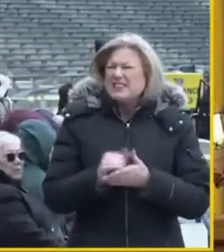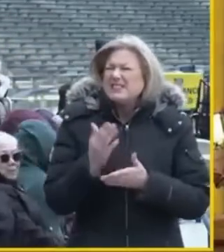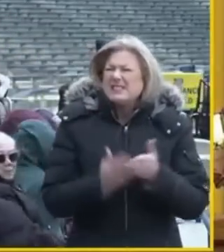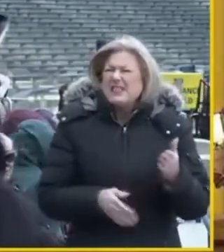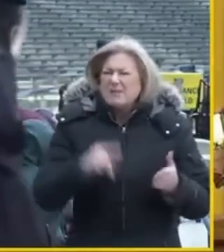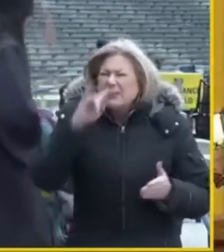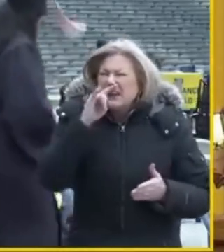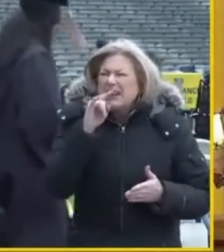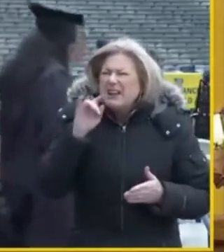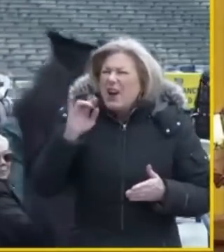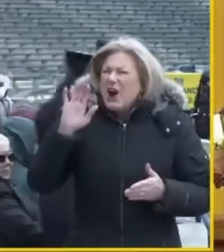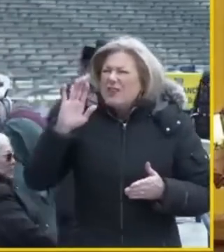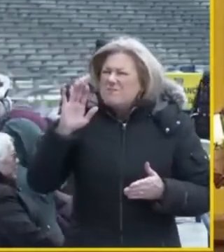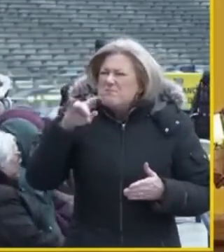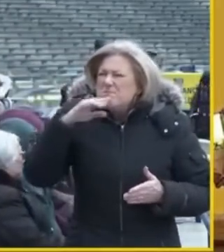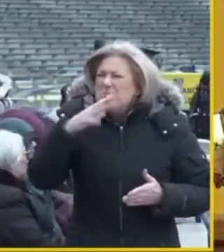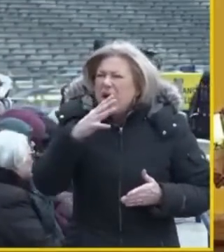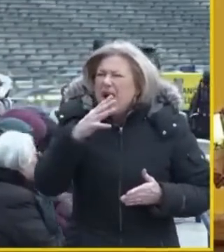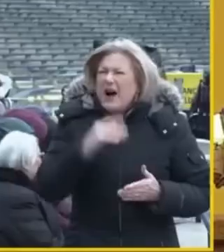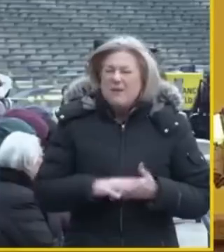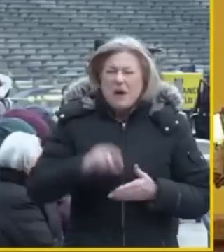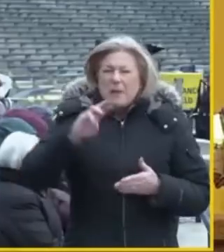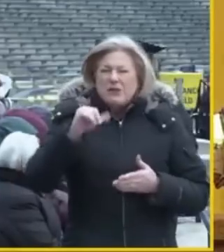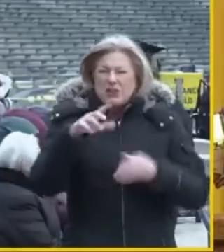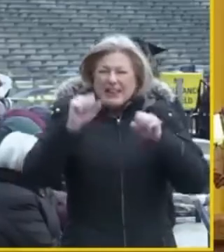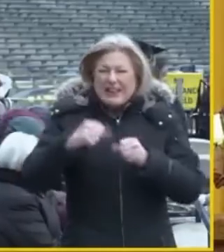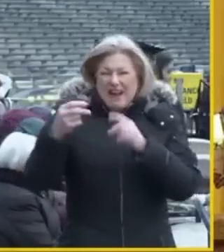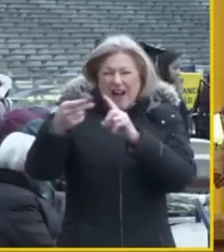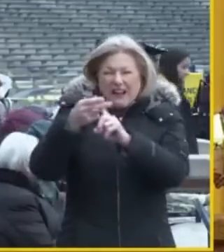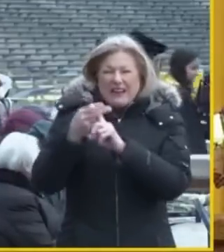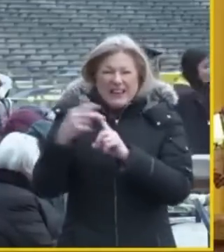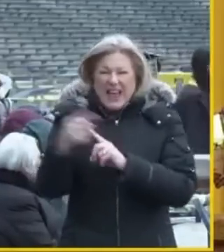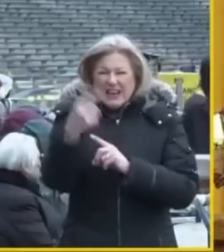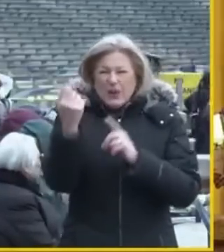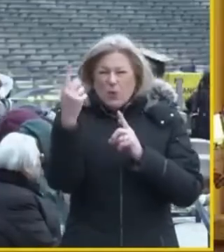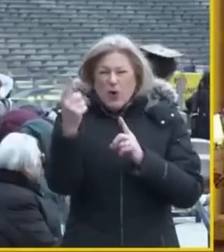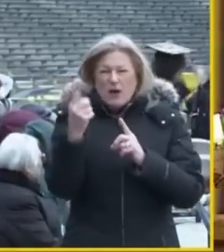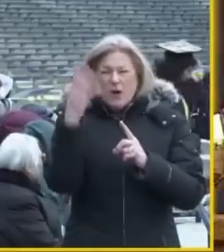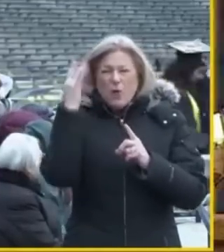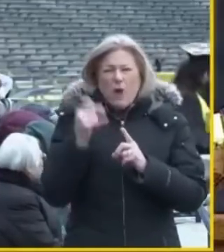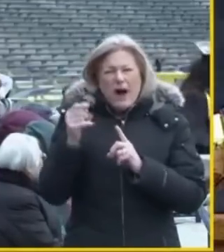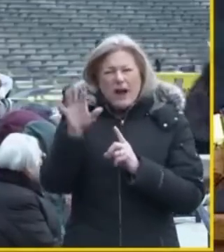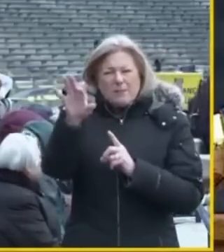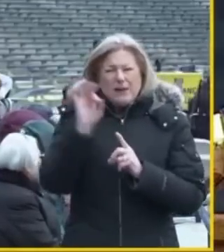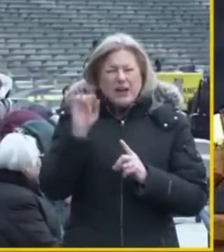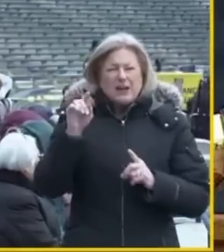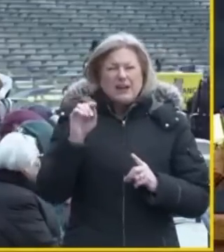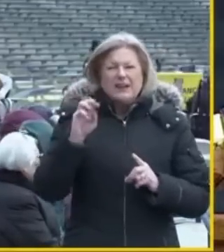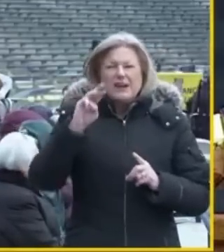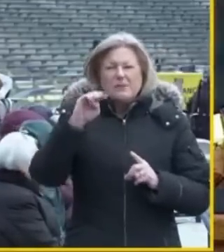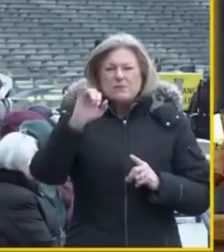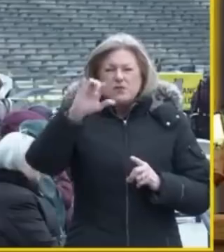I mean, Michigan could get anyone. Why'd they pick her? Couldn't we get Tom Brady?